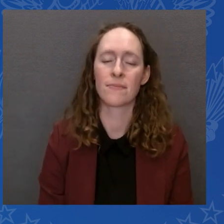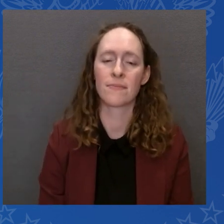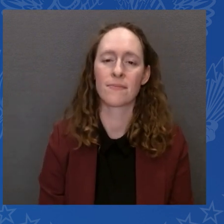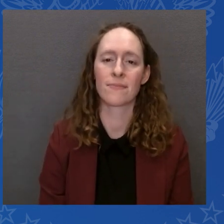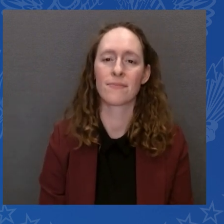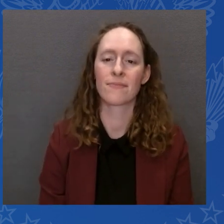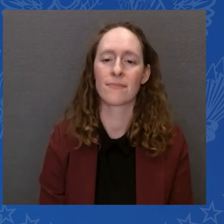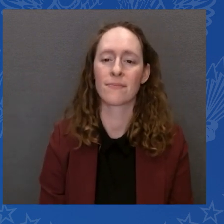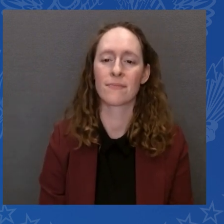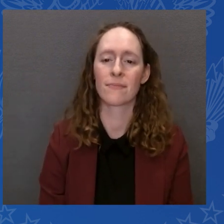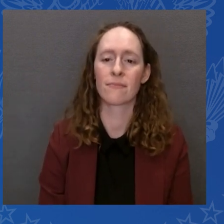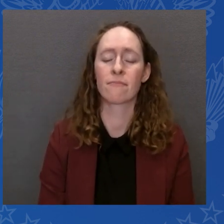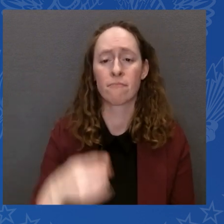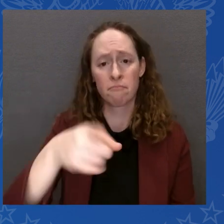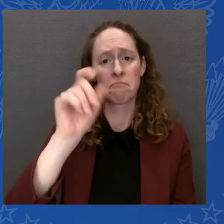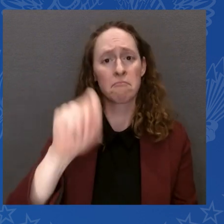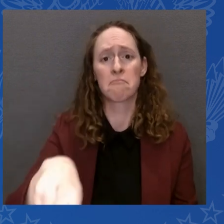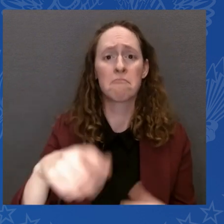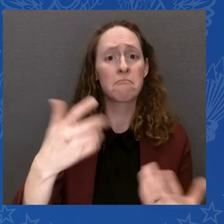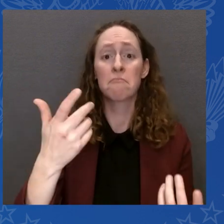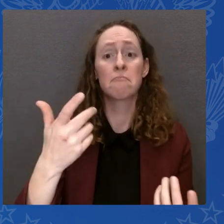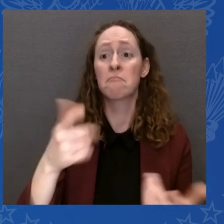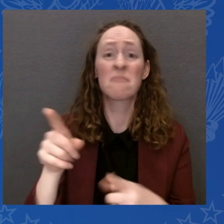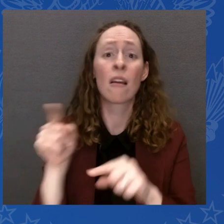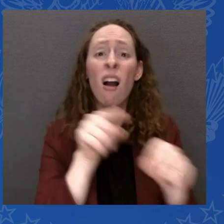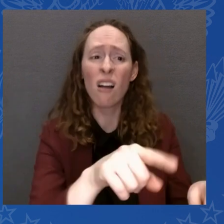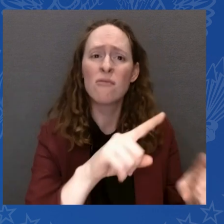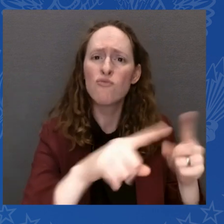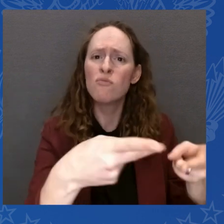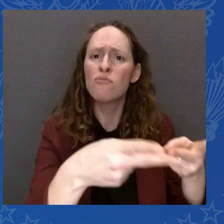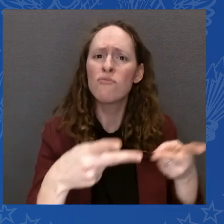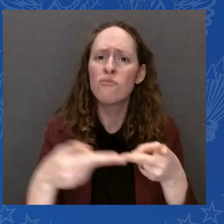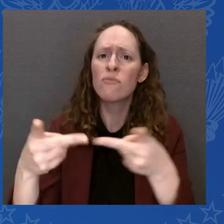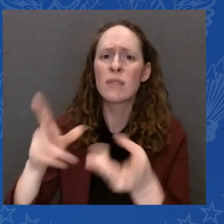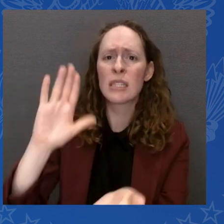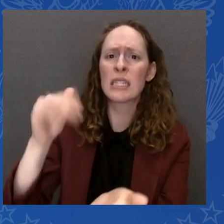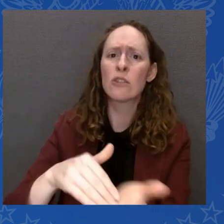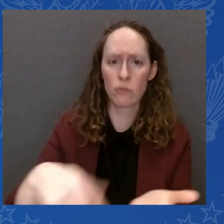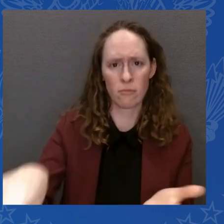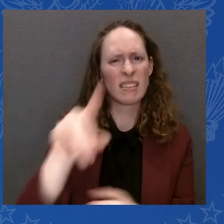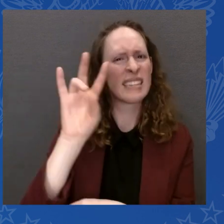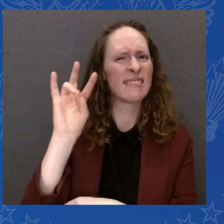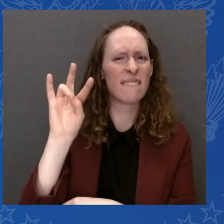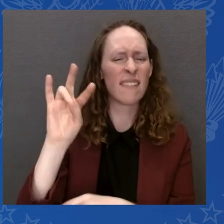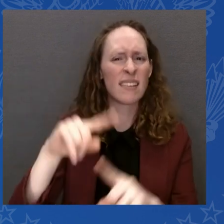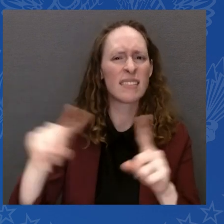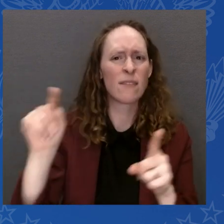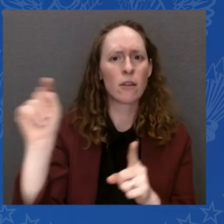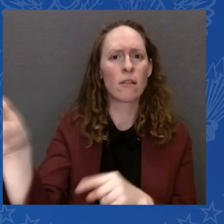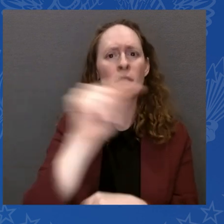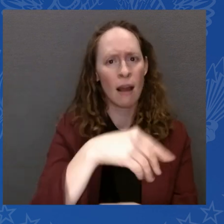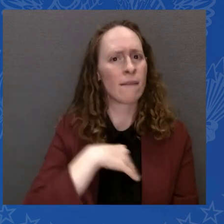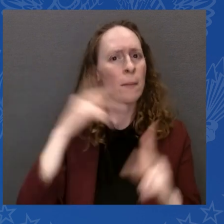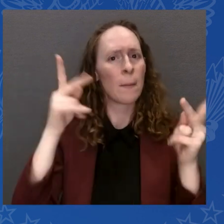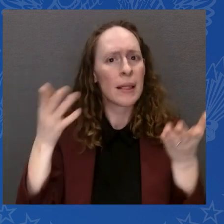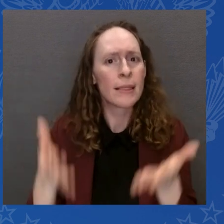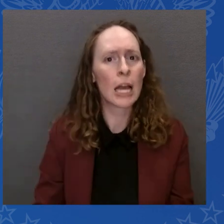opened across this state, and FEMA is going to deploy disaster Survivor Assistance Teams to communities that need them the most.